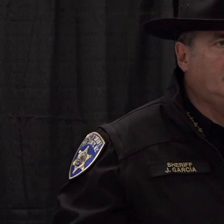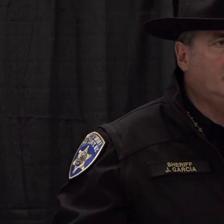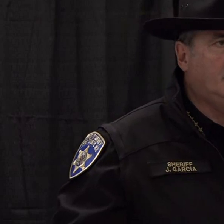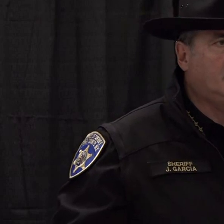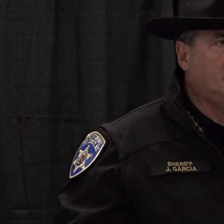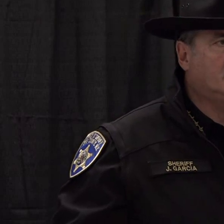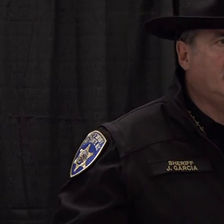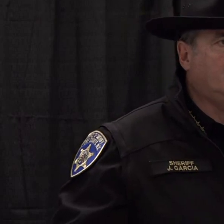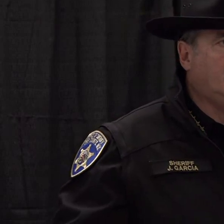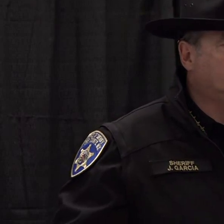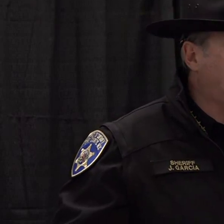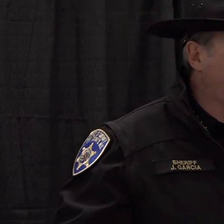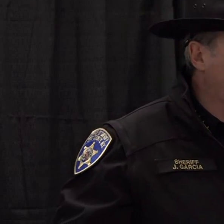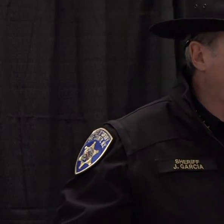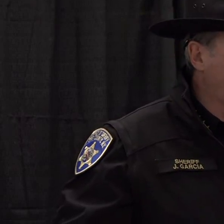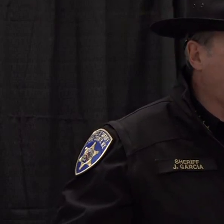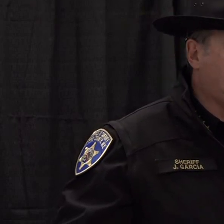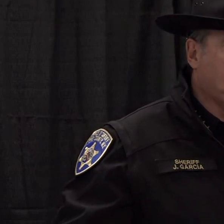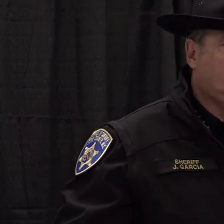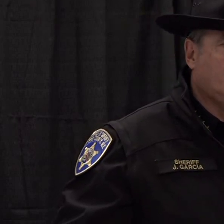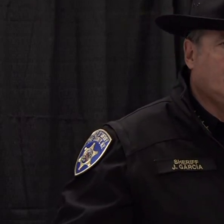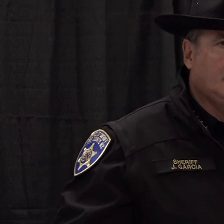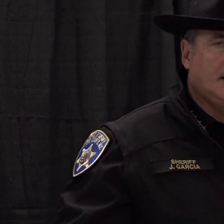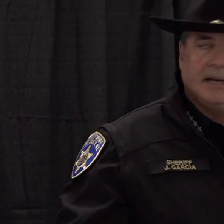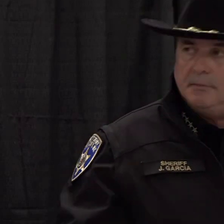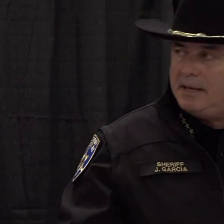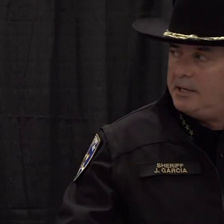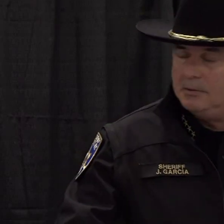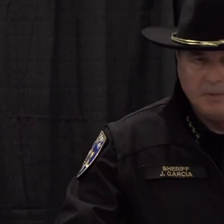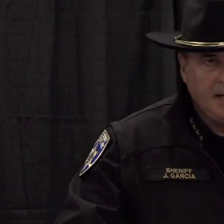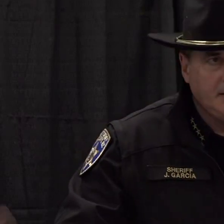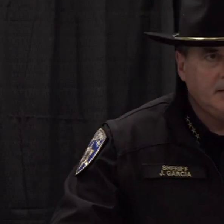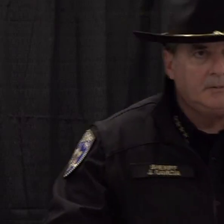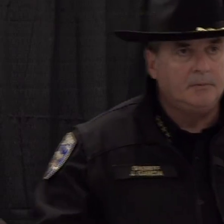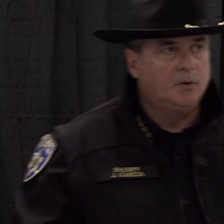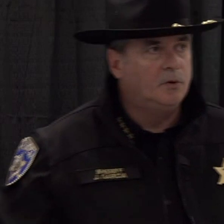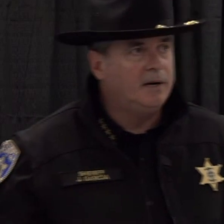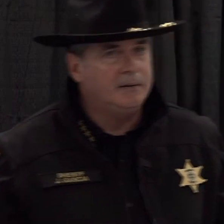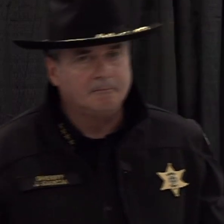have caused a lot of problems so. Again, thank you and we'll move on.